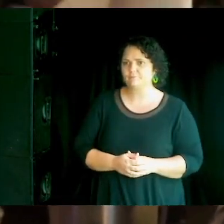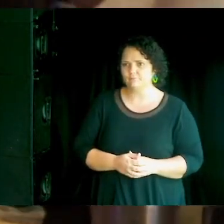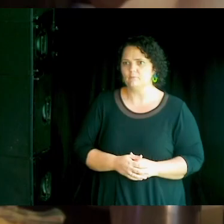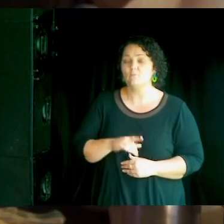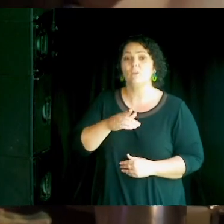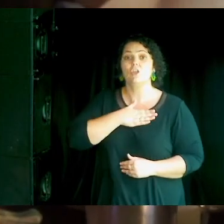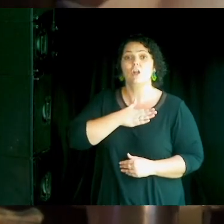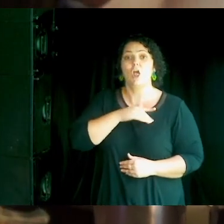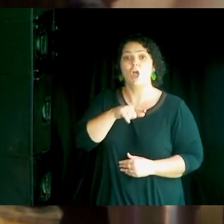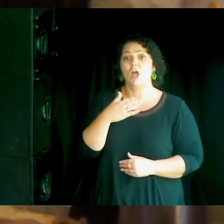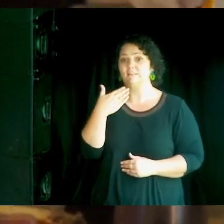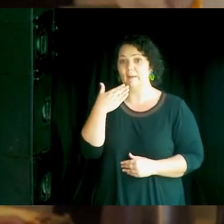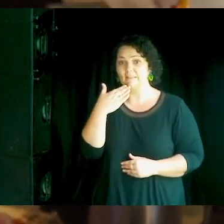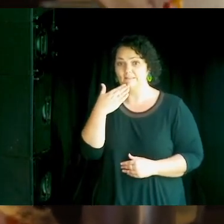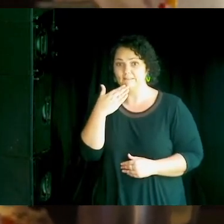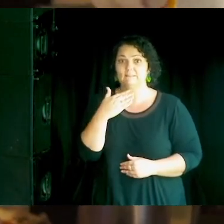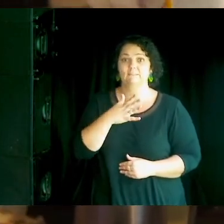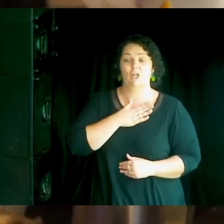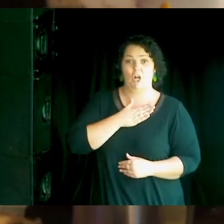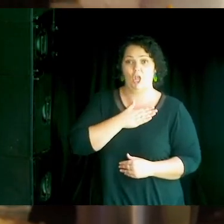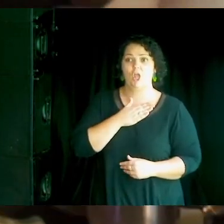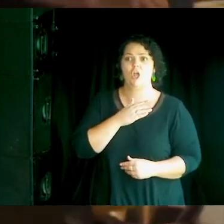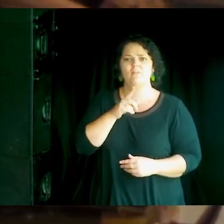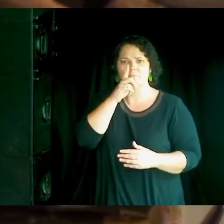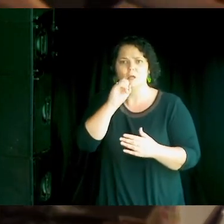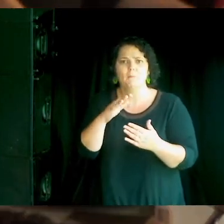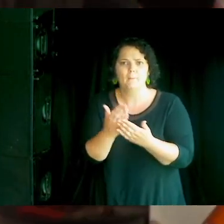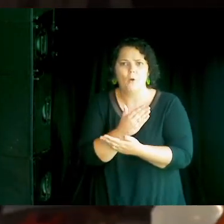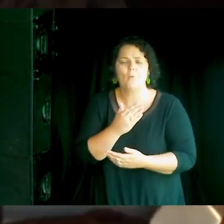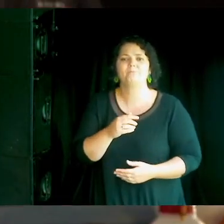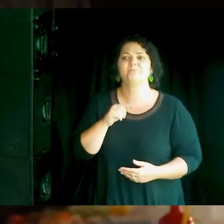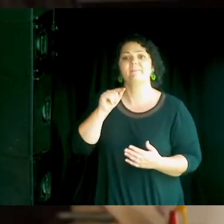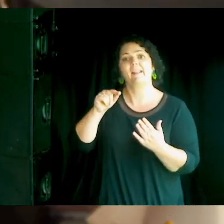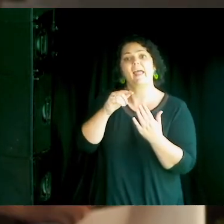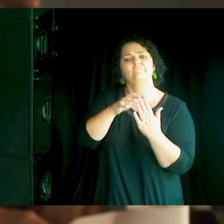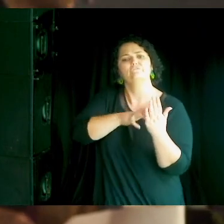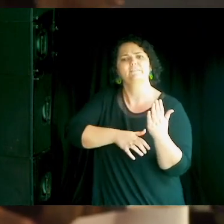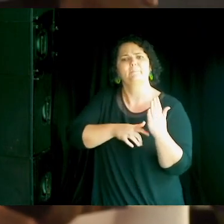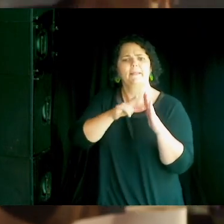you will put more as I say I actually have the recipe you can go to apt10 online to look at